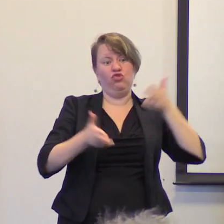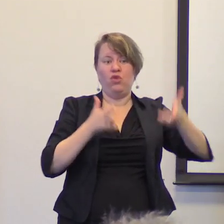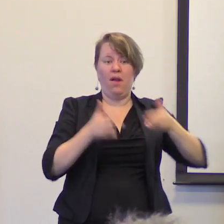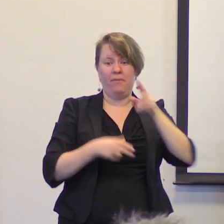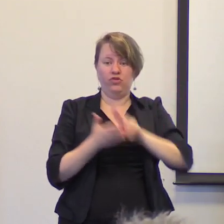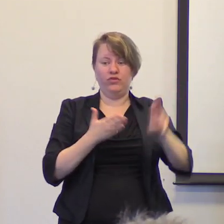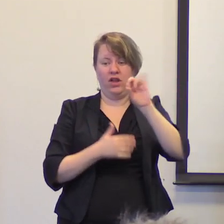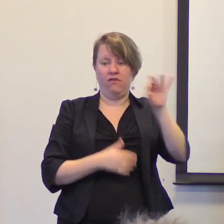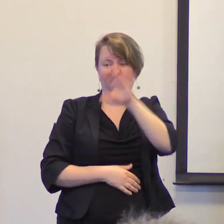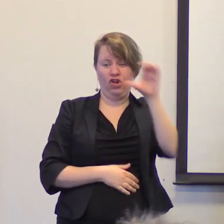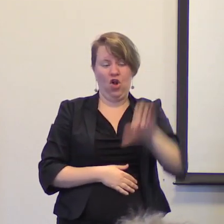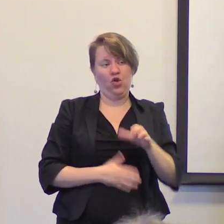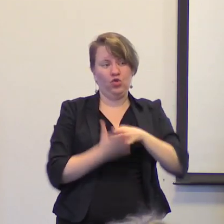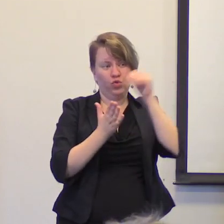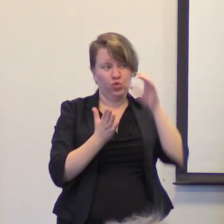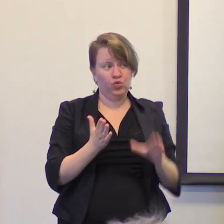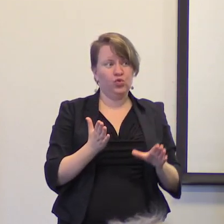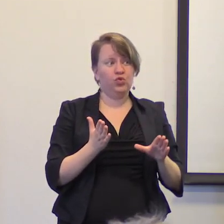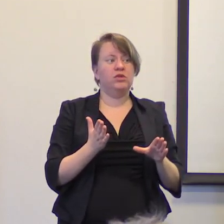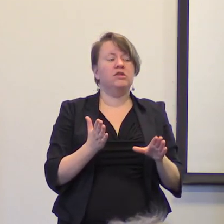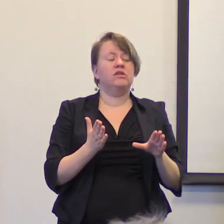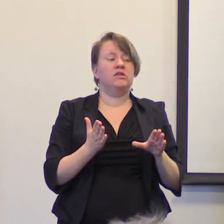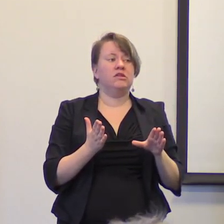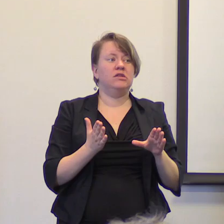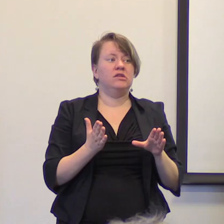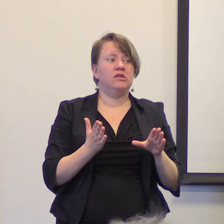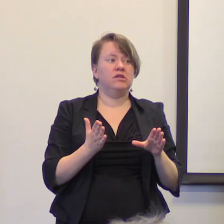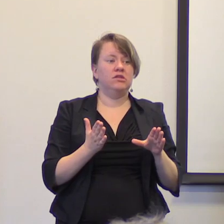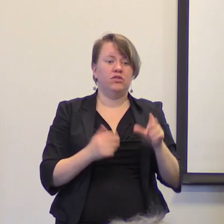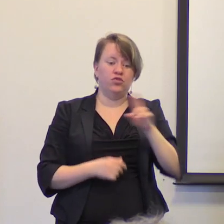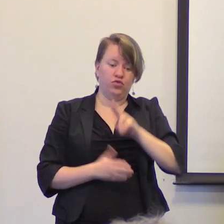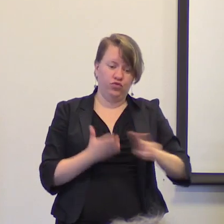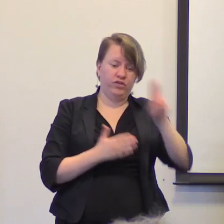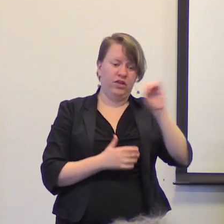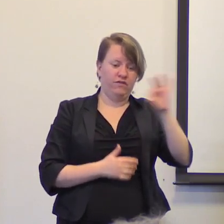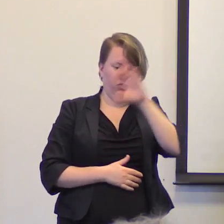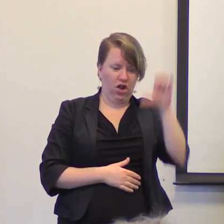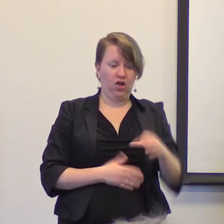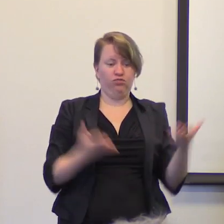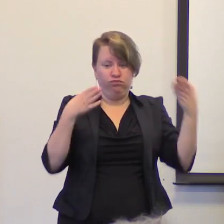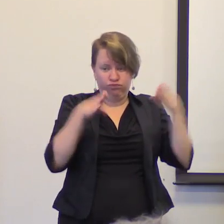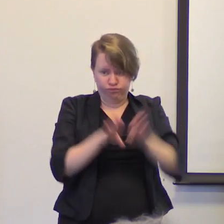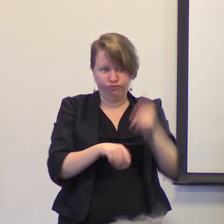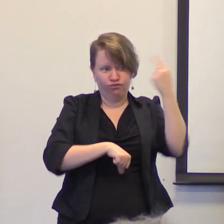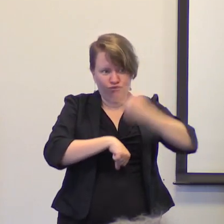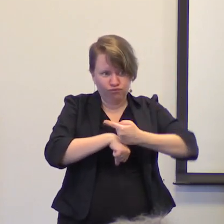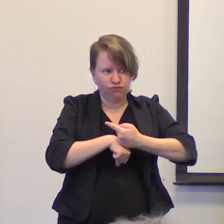students. The University of Chicago was closed for a day, the FBI was involved.